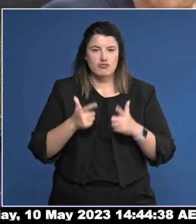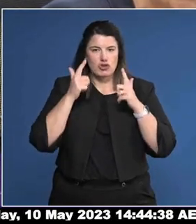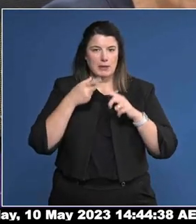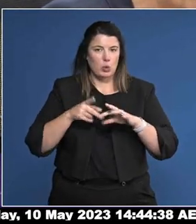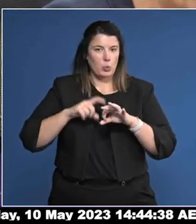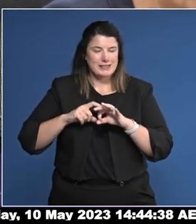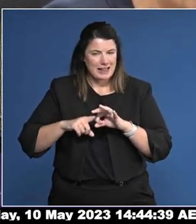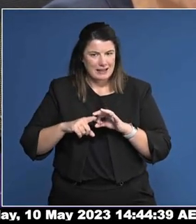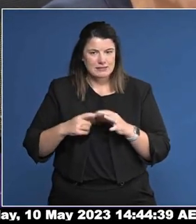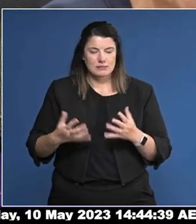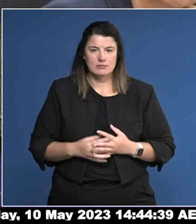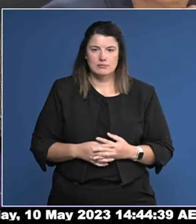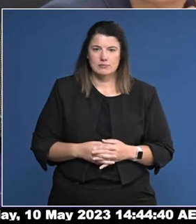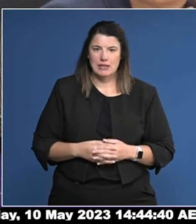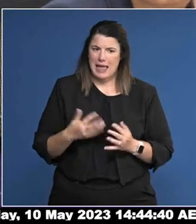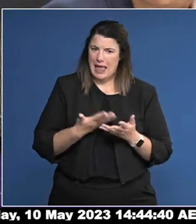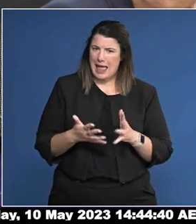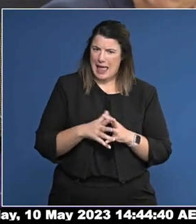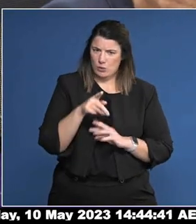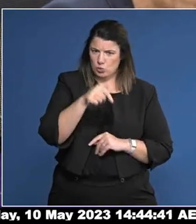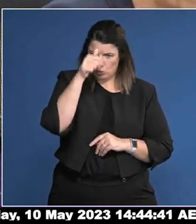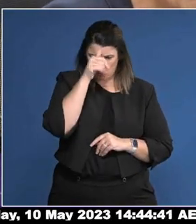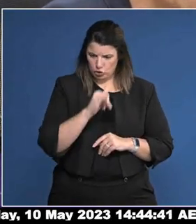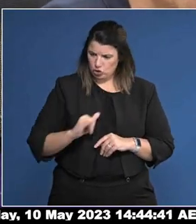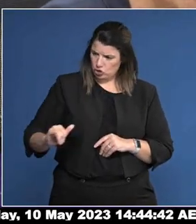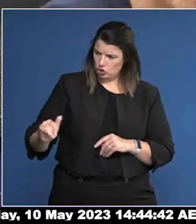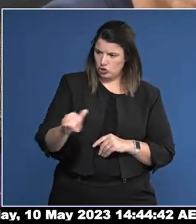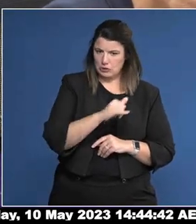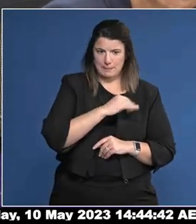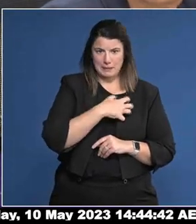How is it that you know which ministers or departments received the report?